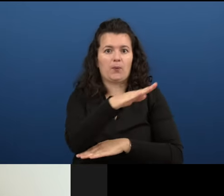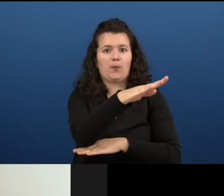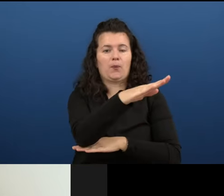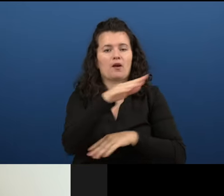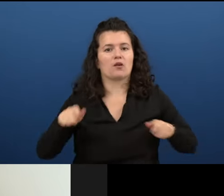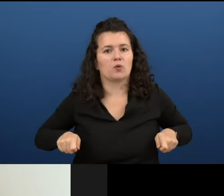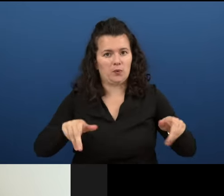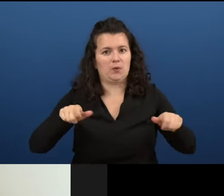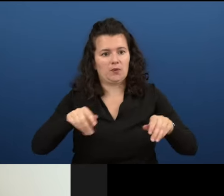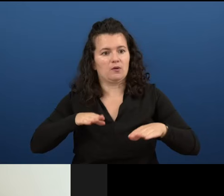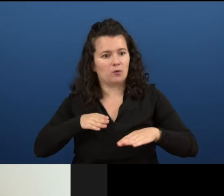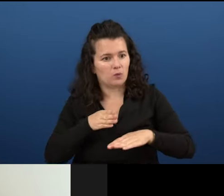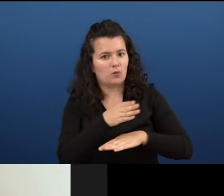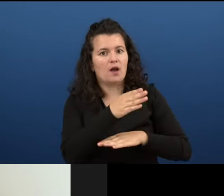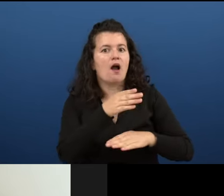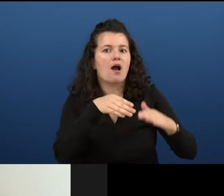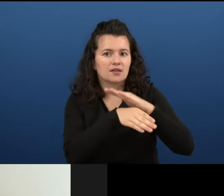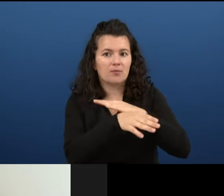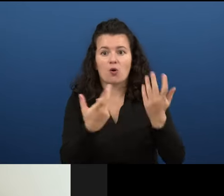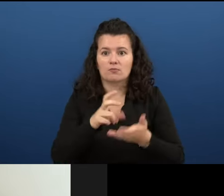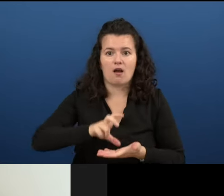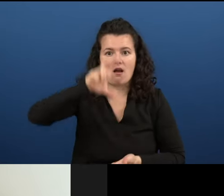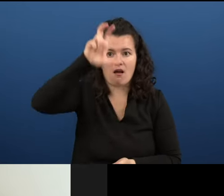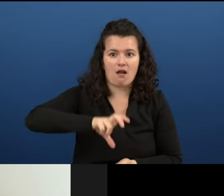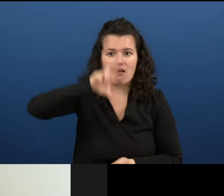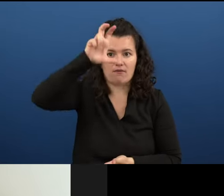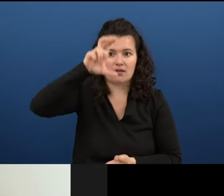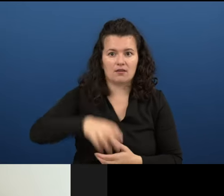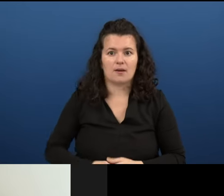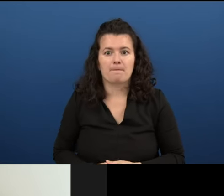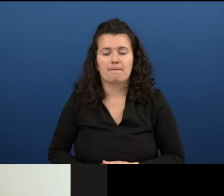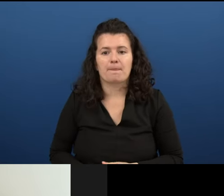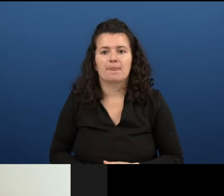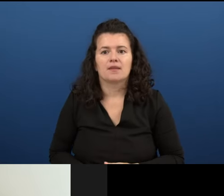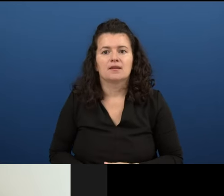enabled elevators we have orthopedic chairs for physically impaired colleagues to enable